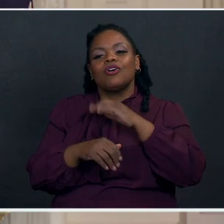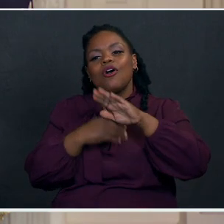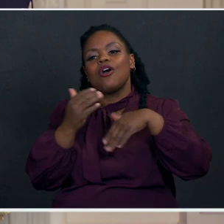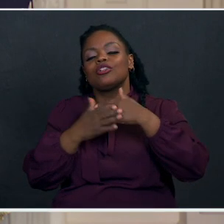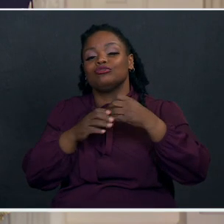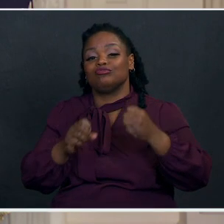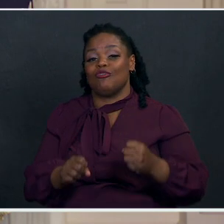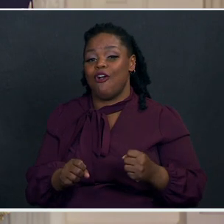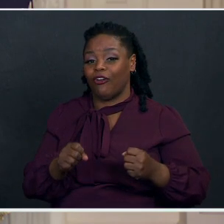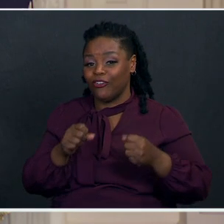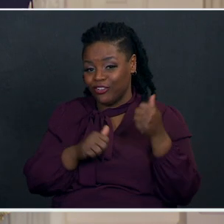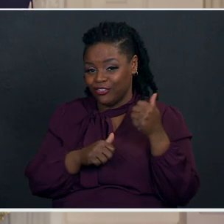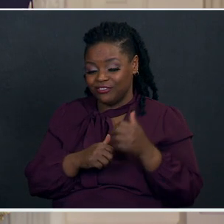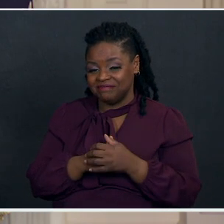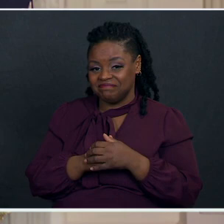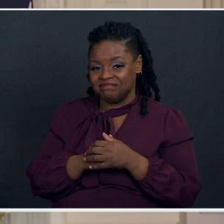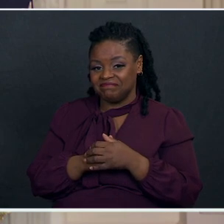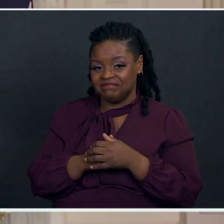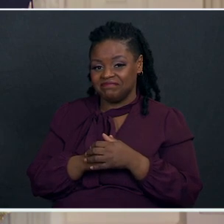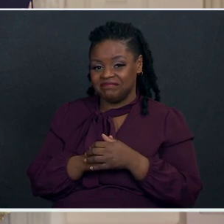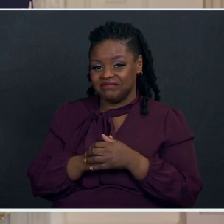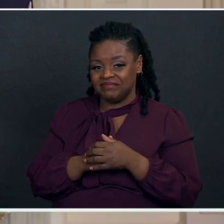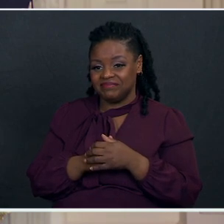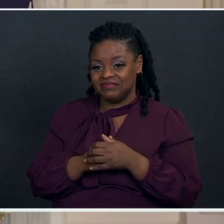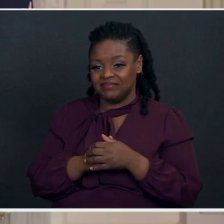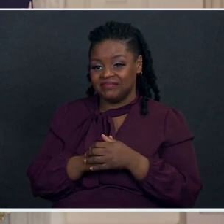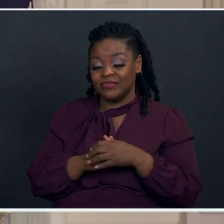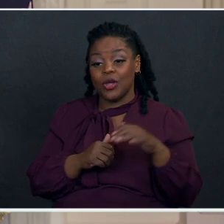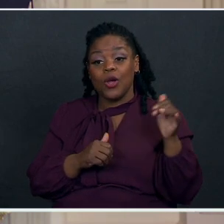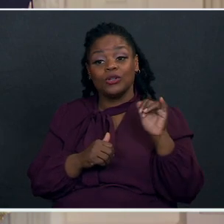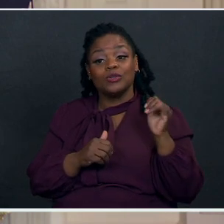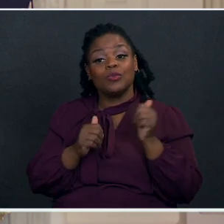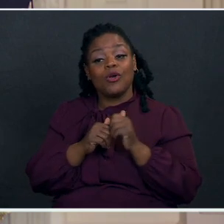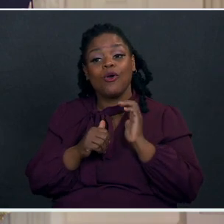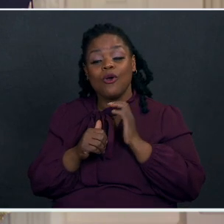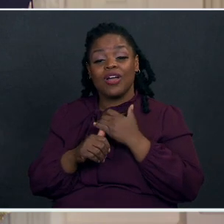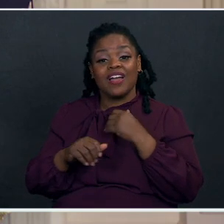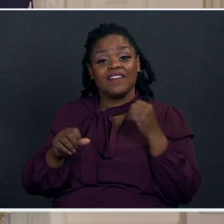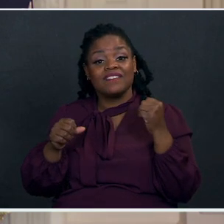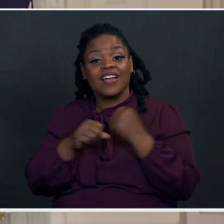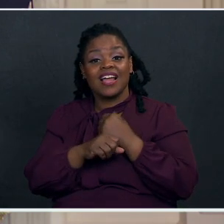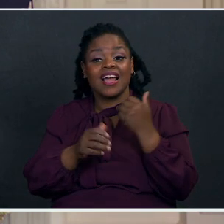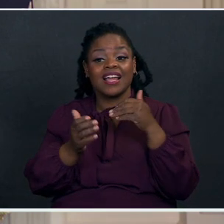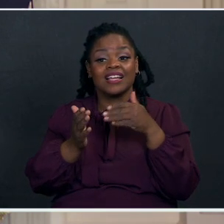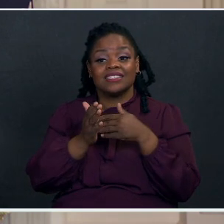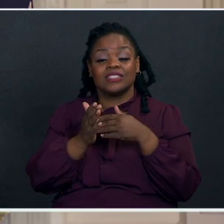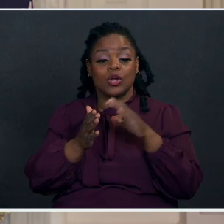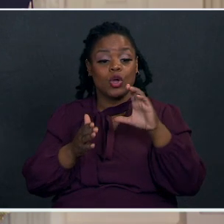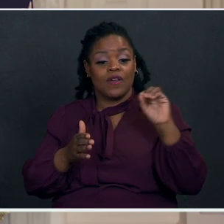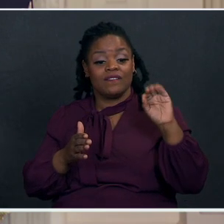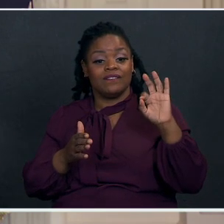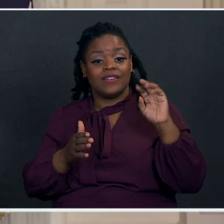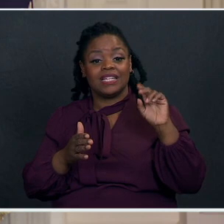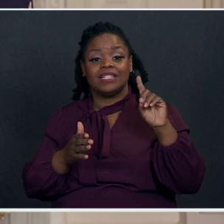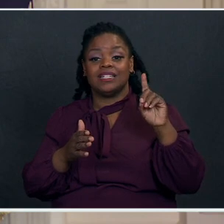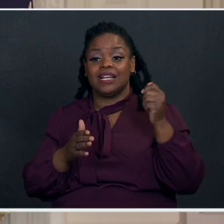Finally, as with our fight against COVID-19, we will listen to the science and protect the integrity